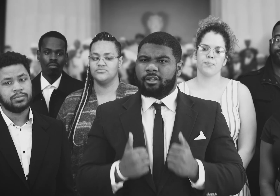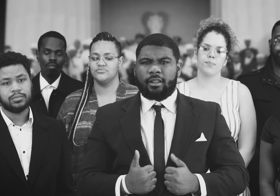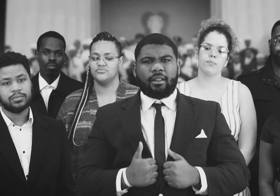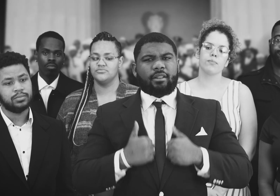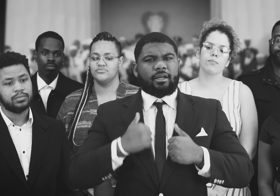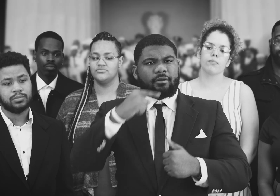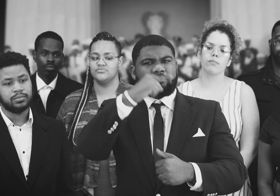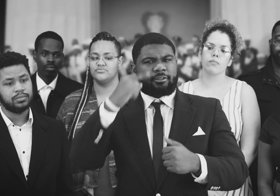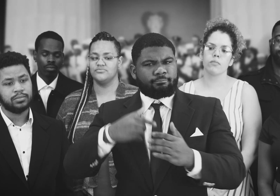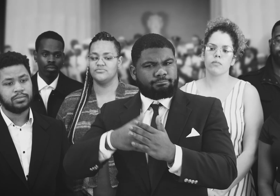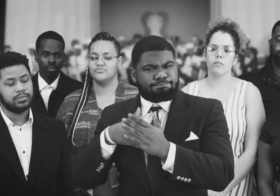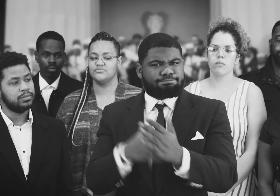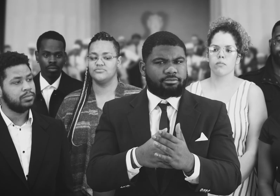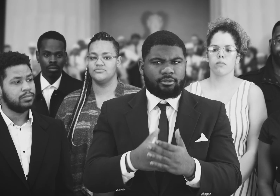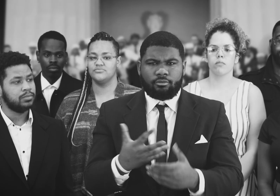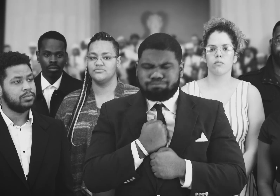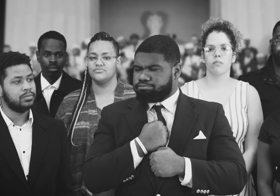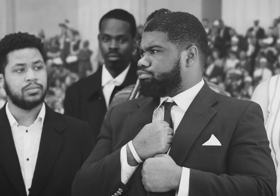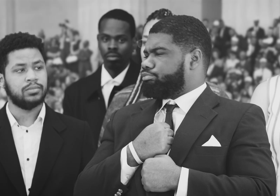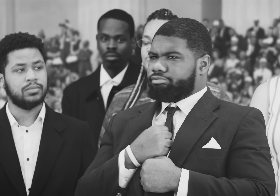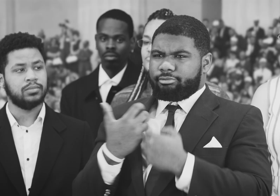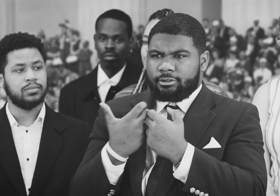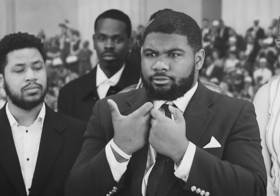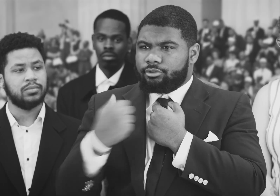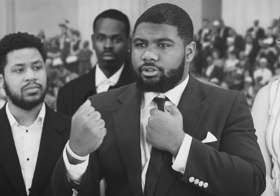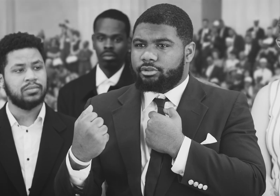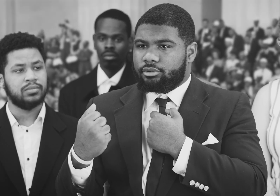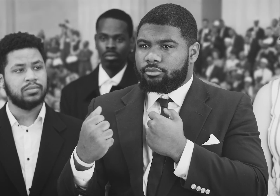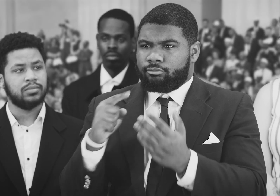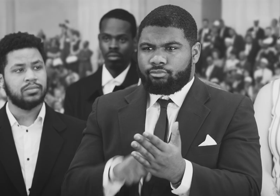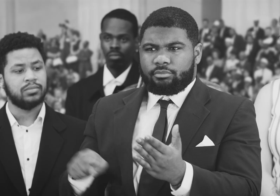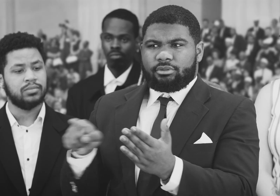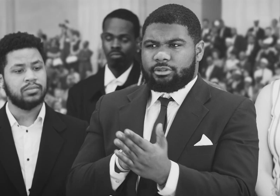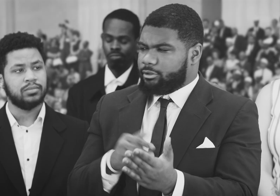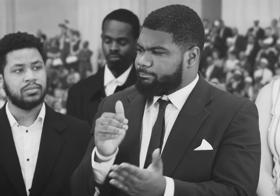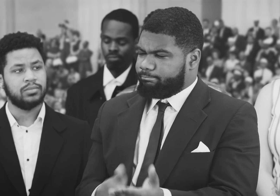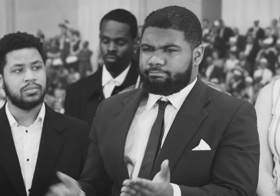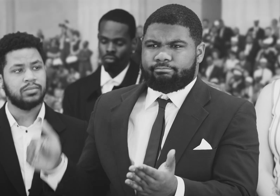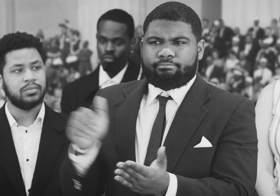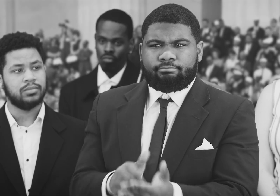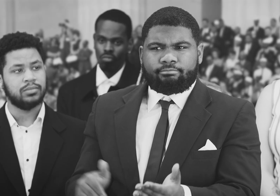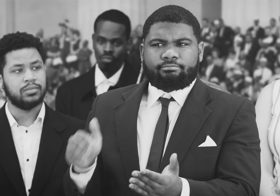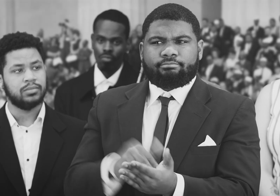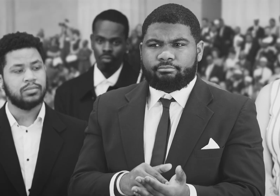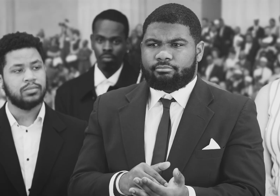the life of the black individual is still sadly crippled by the manacles of segregation and the chains of discrimination.